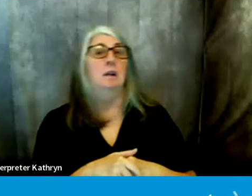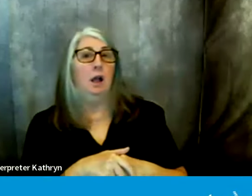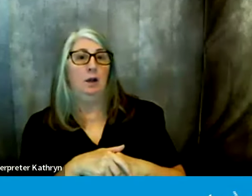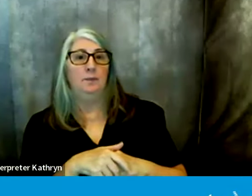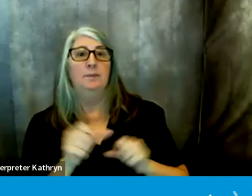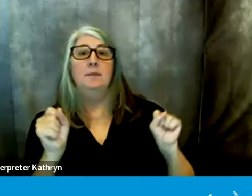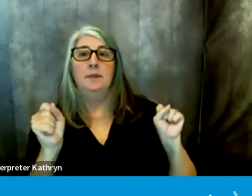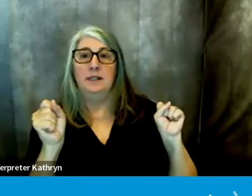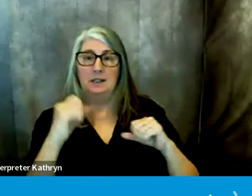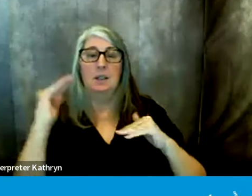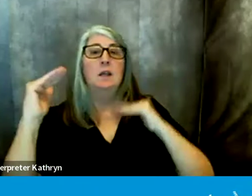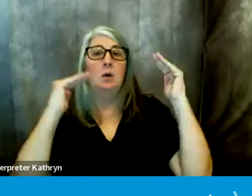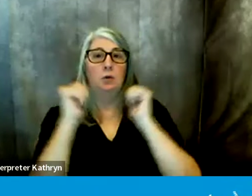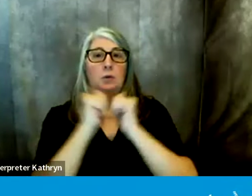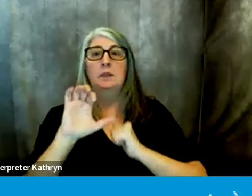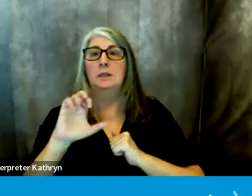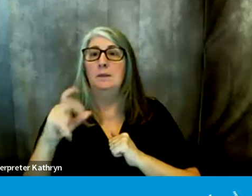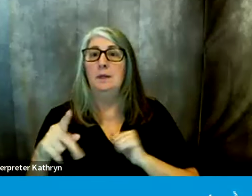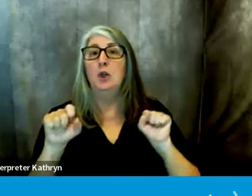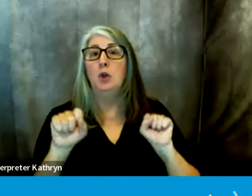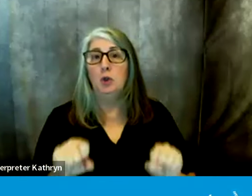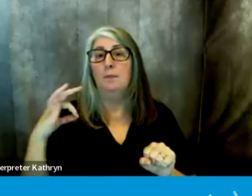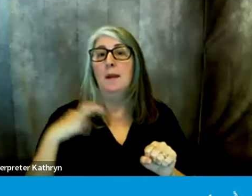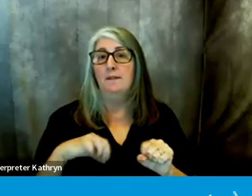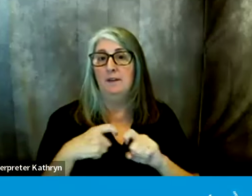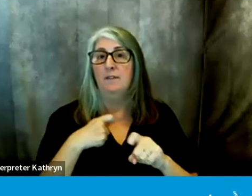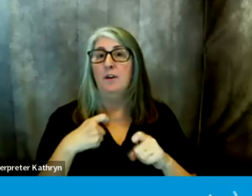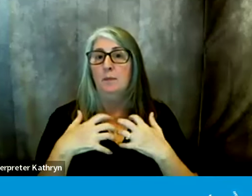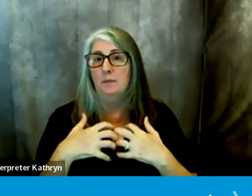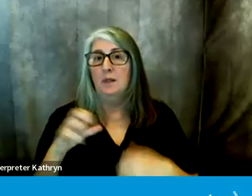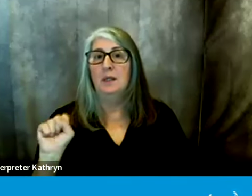adults with CP could benefit from SCiP therapy. SCiP and SCONE,